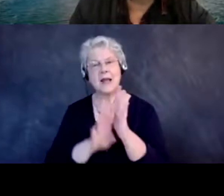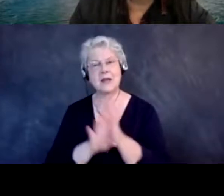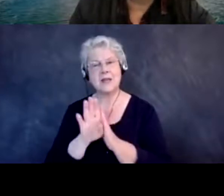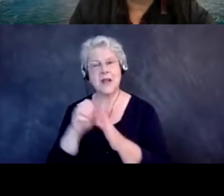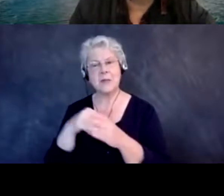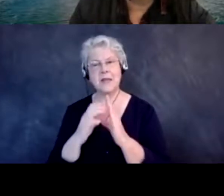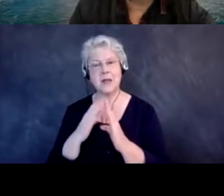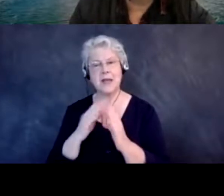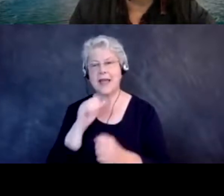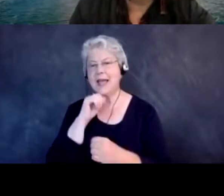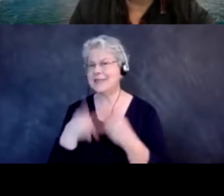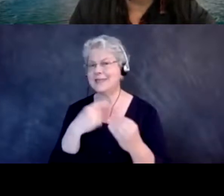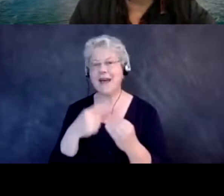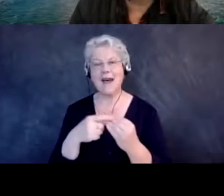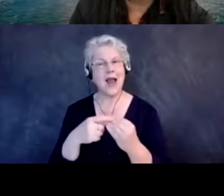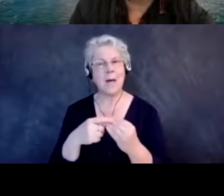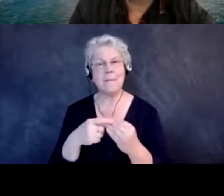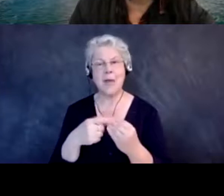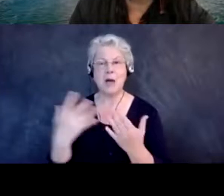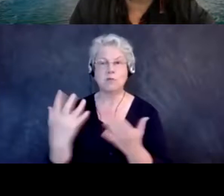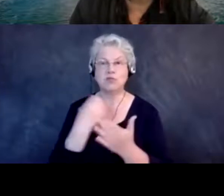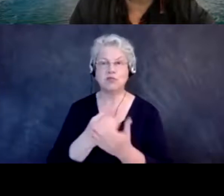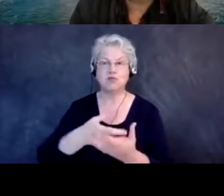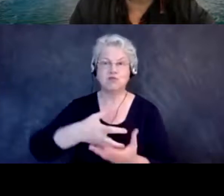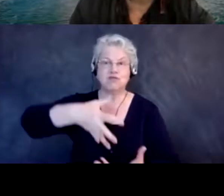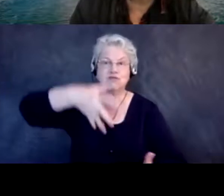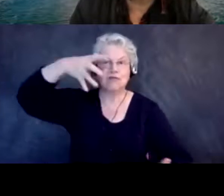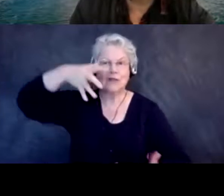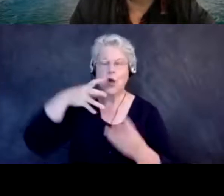it's not about make the big buck necessarily - it’s about social wellness and we all have to